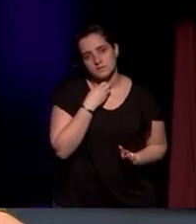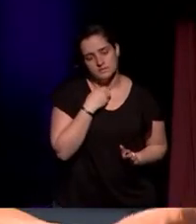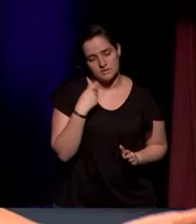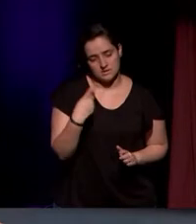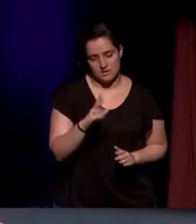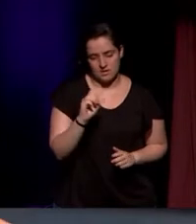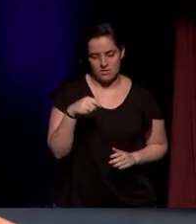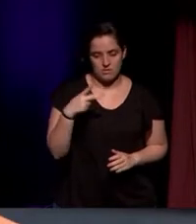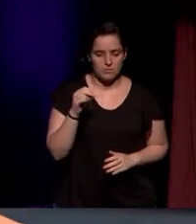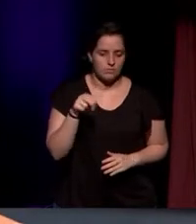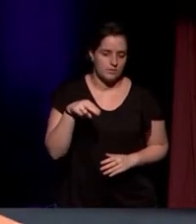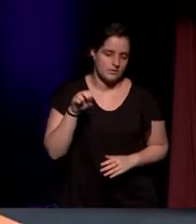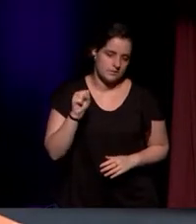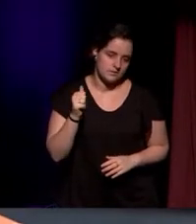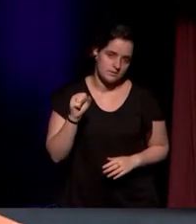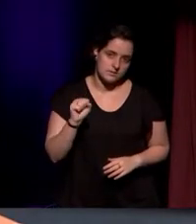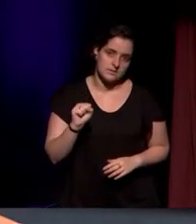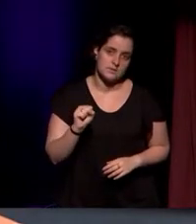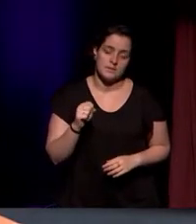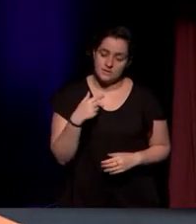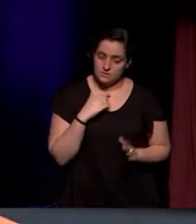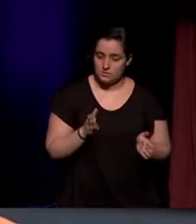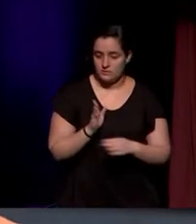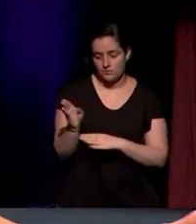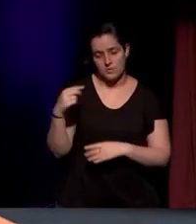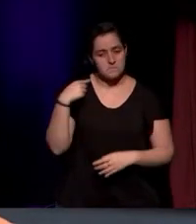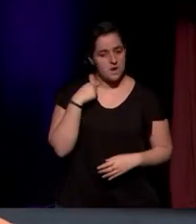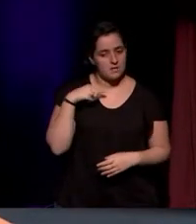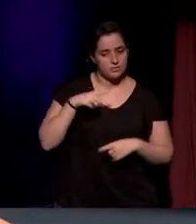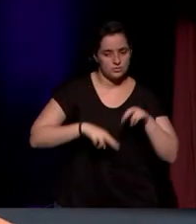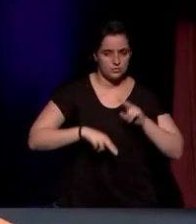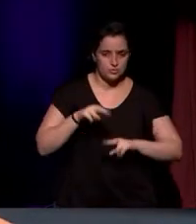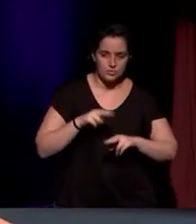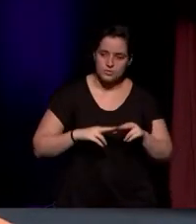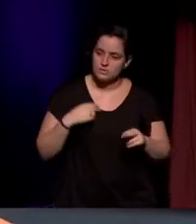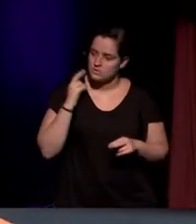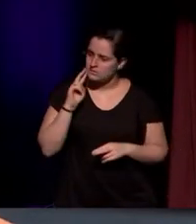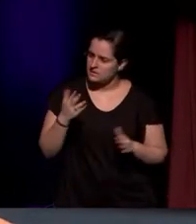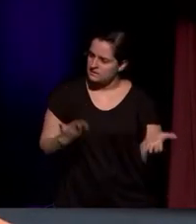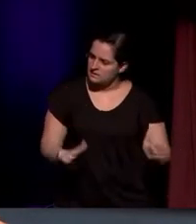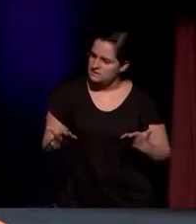I've been doing field work. in May, June, and the complaints are many.